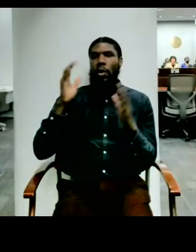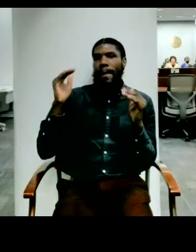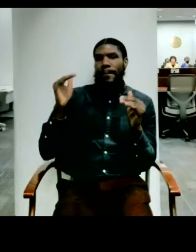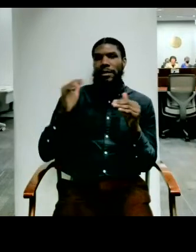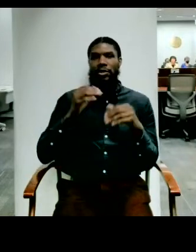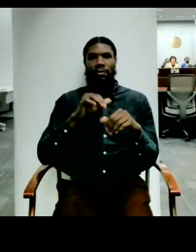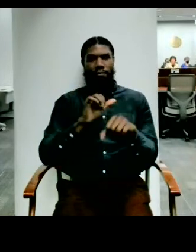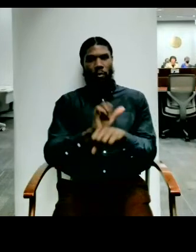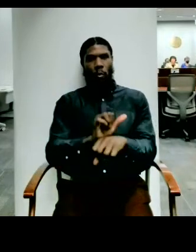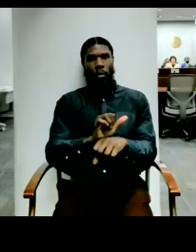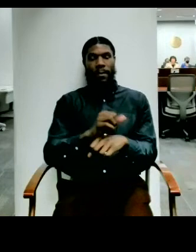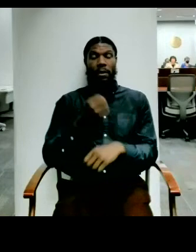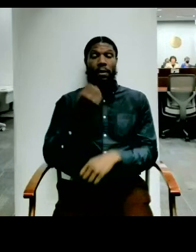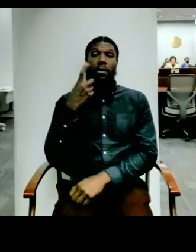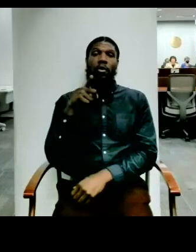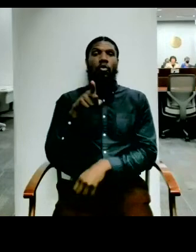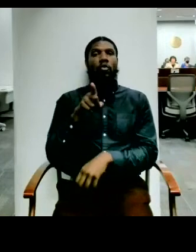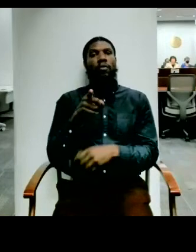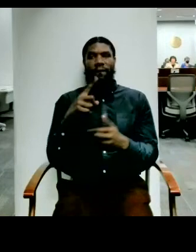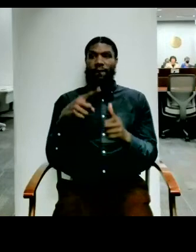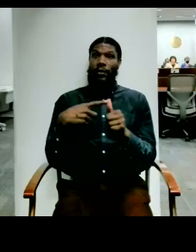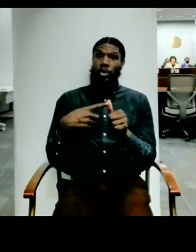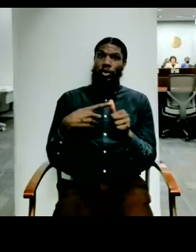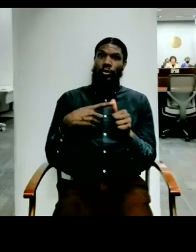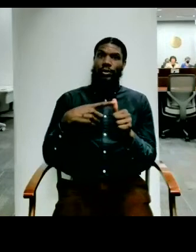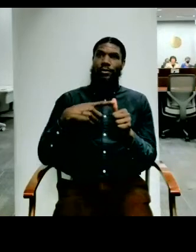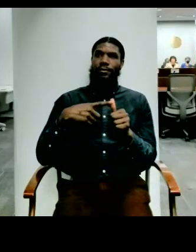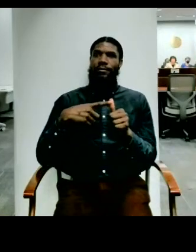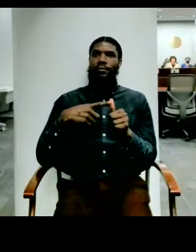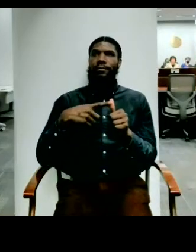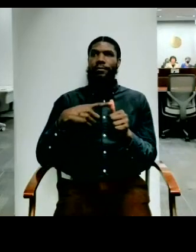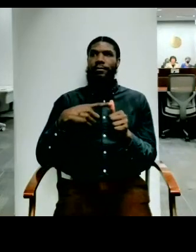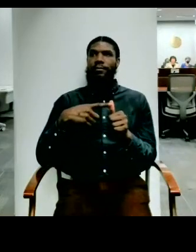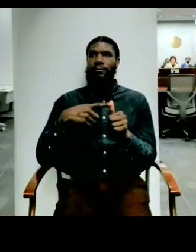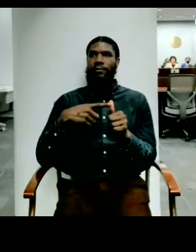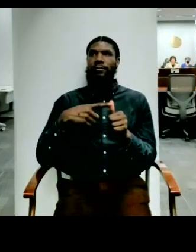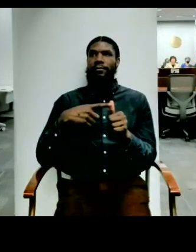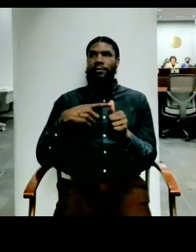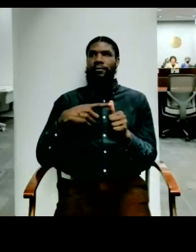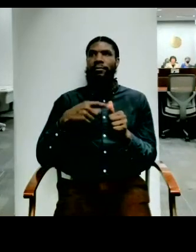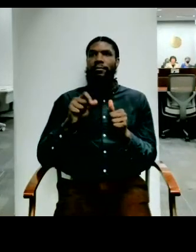you go um first of all, you know, if you get an assignment, if you are lucky enough to